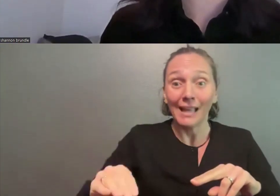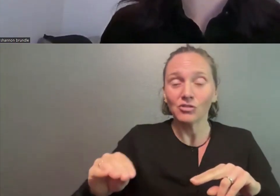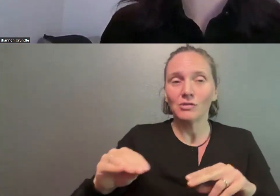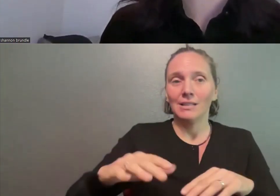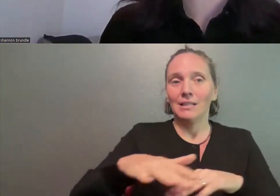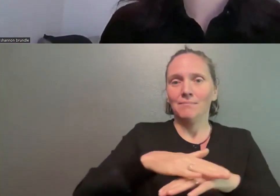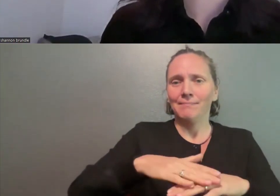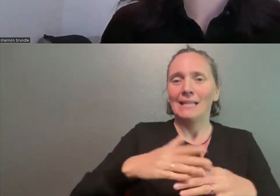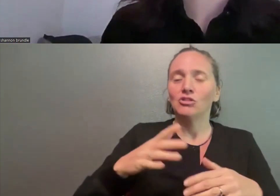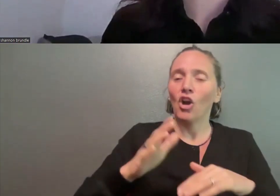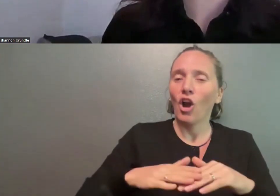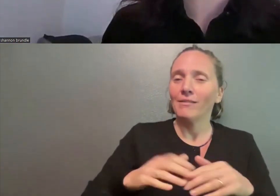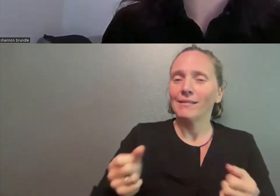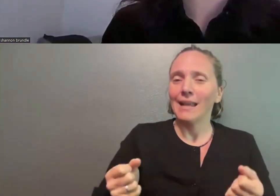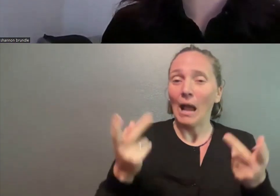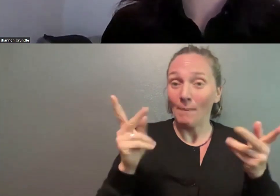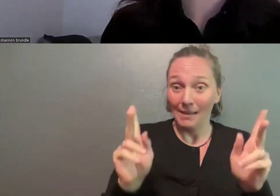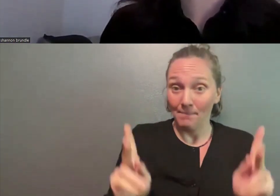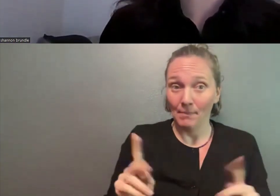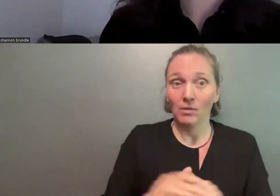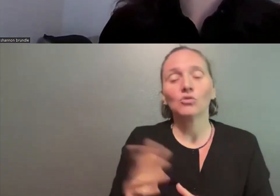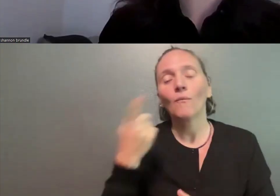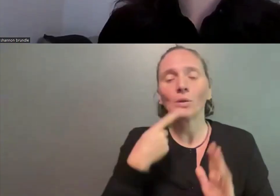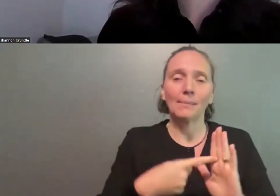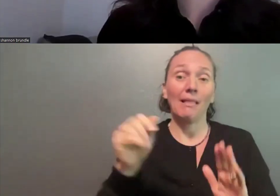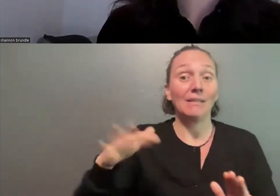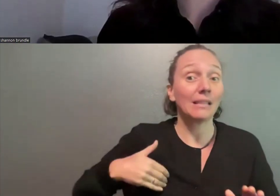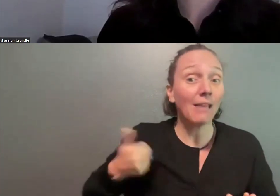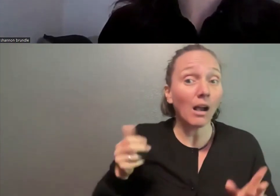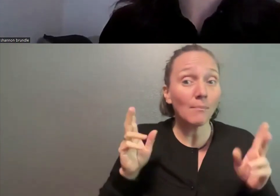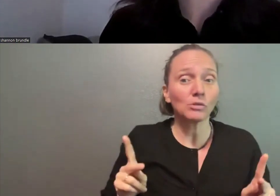So, you know, if we have a like a young person with a school aged child,